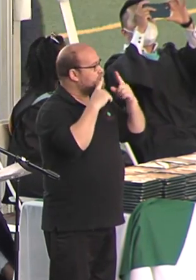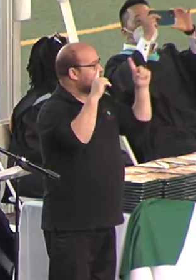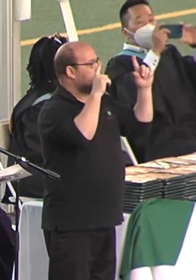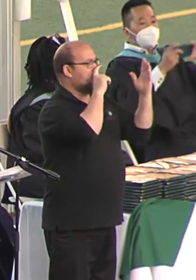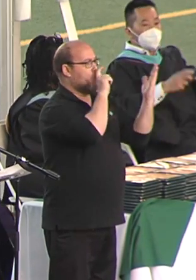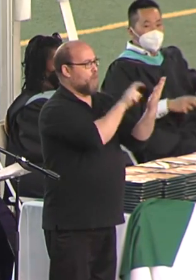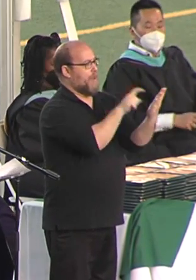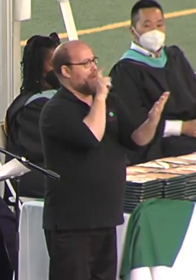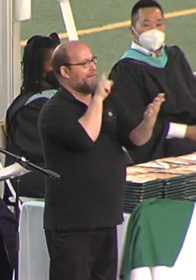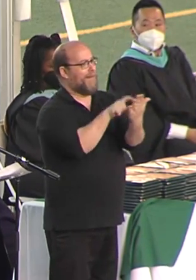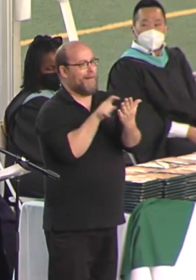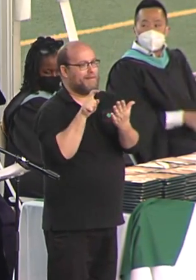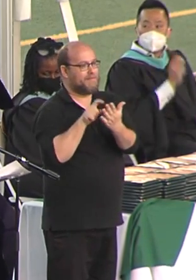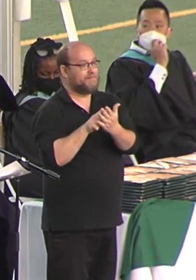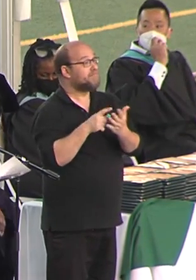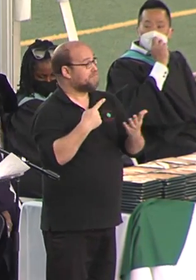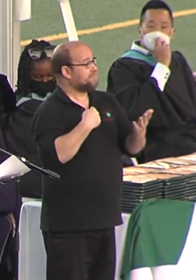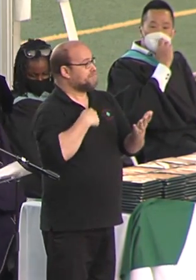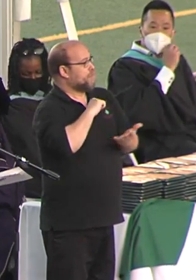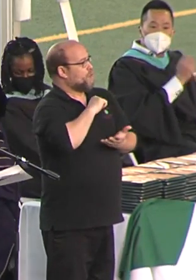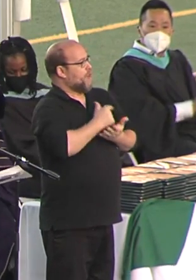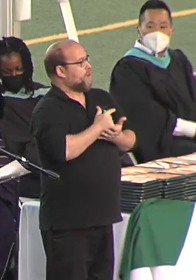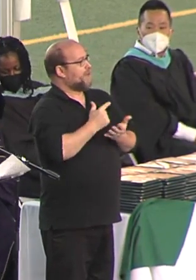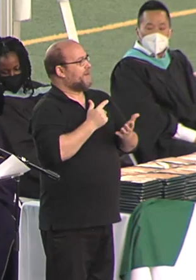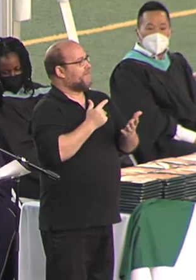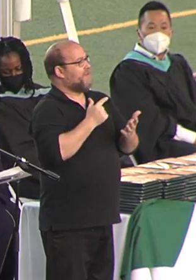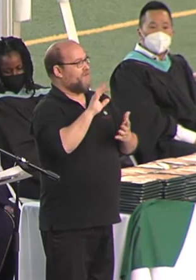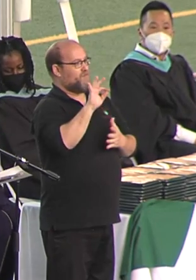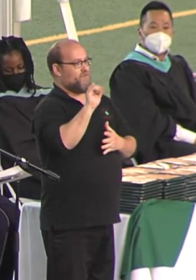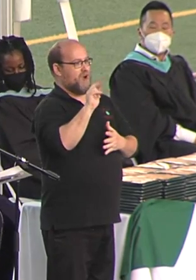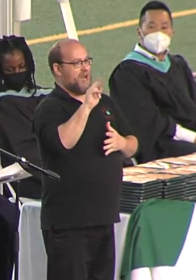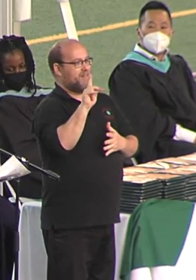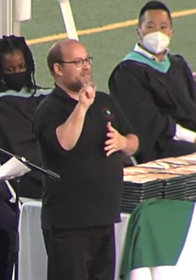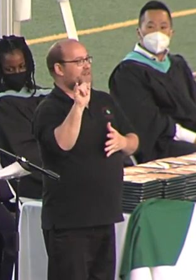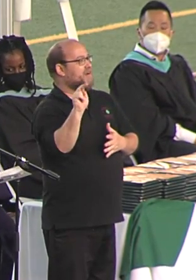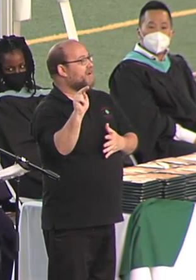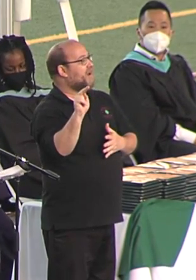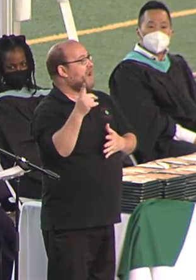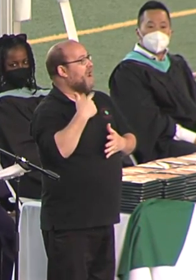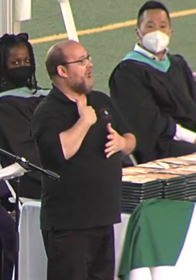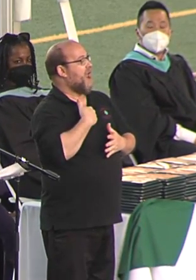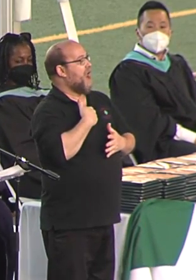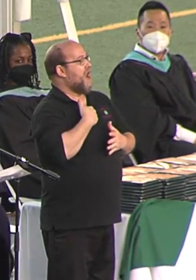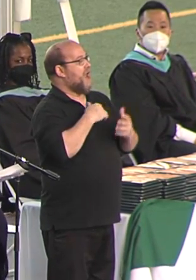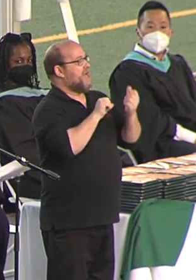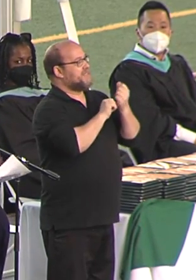as an alumni of Franklin myself. And I'm joined on stage by our assistant deputy superintendent Dr.